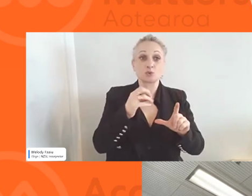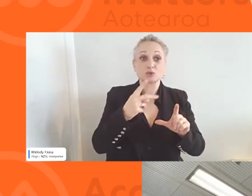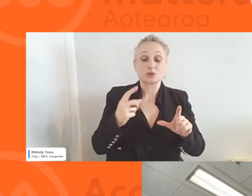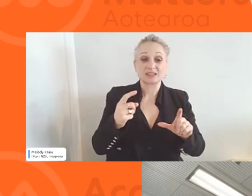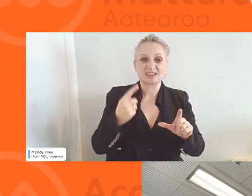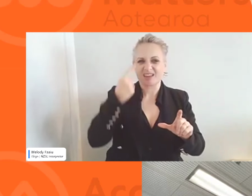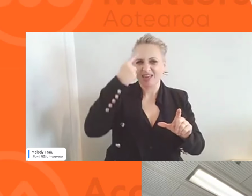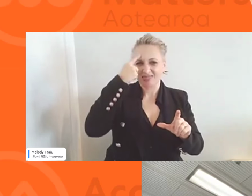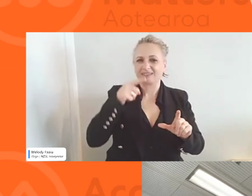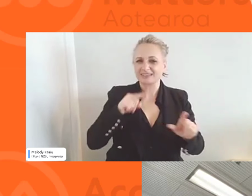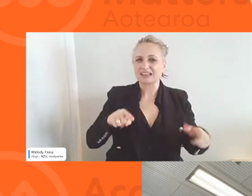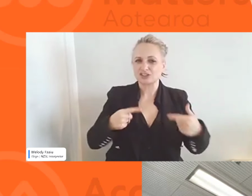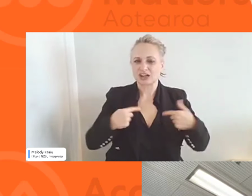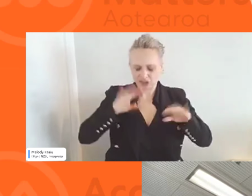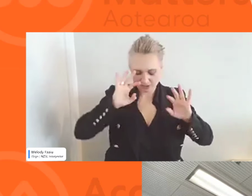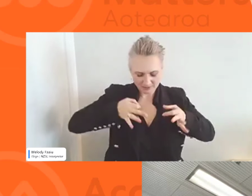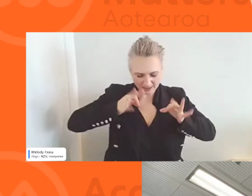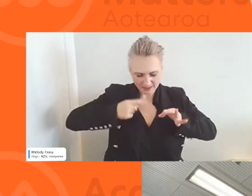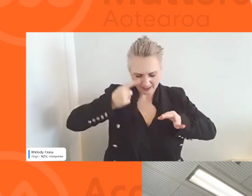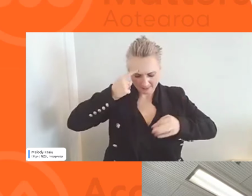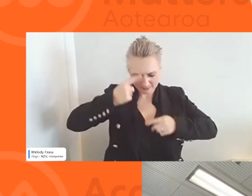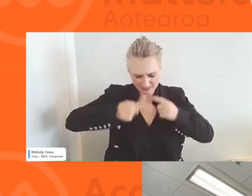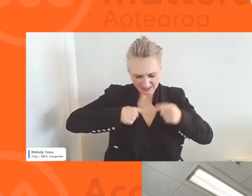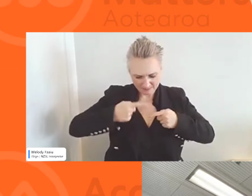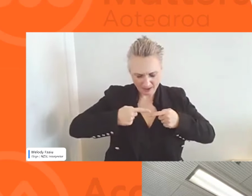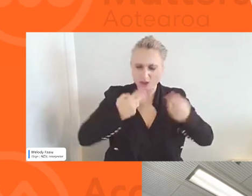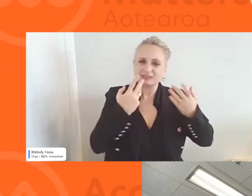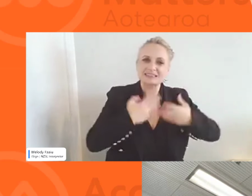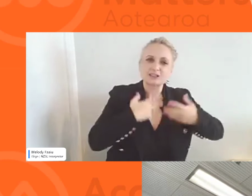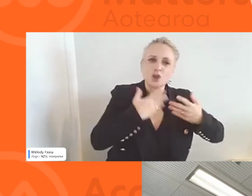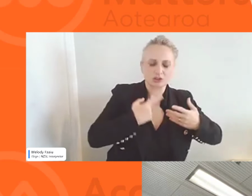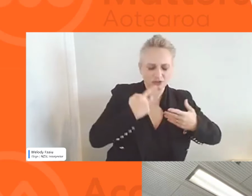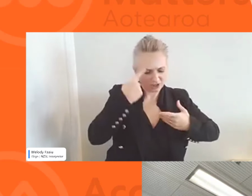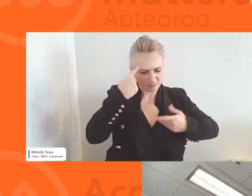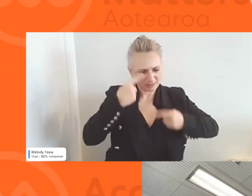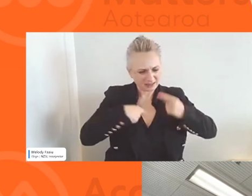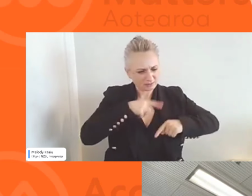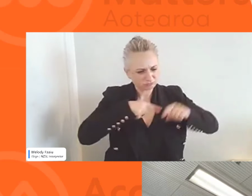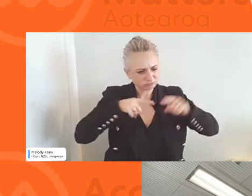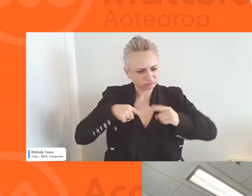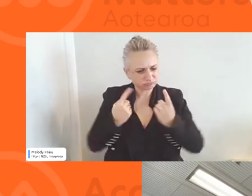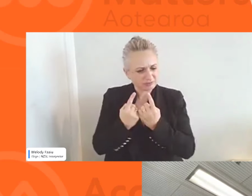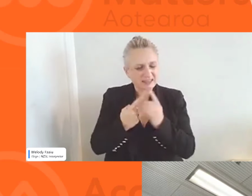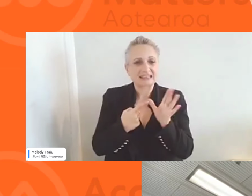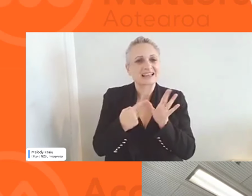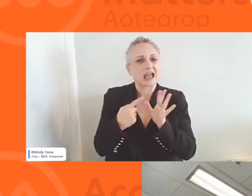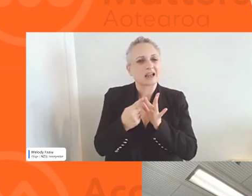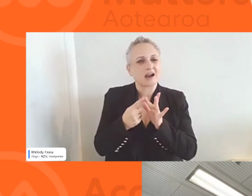me at the moment in terms of the impact of technology, all of those types of things, AI, what does this all mean. So I think for us